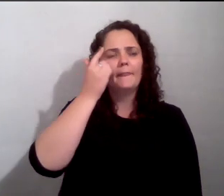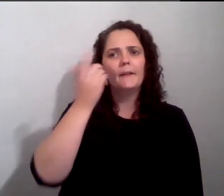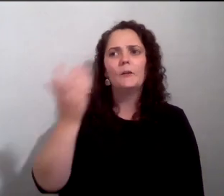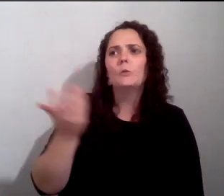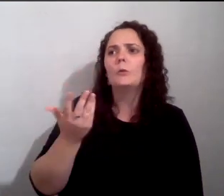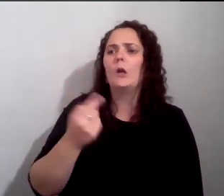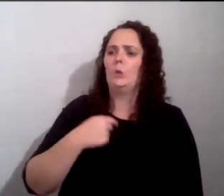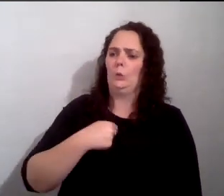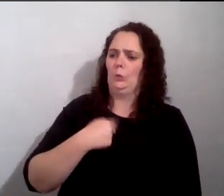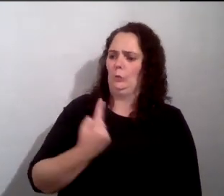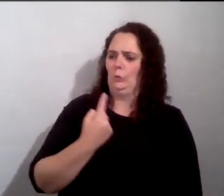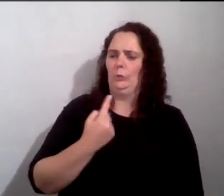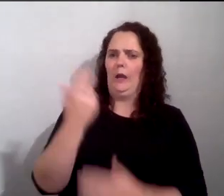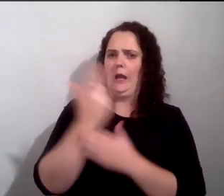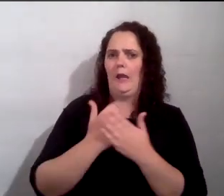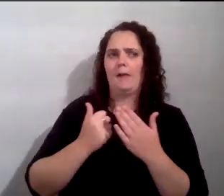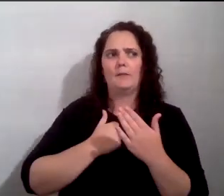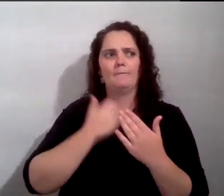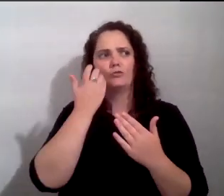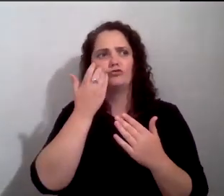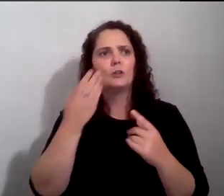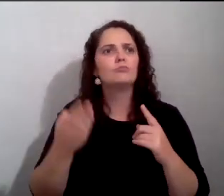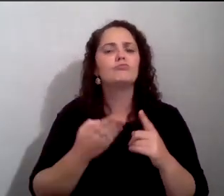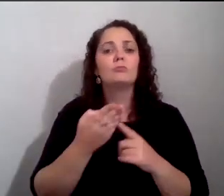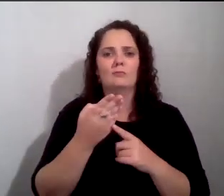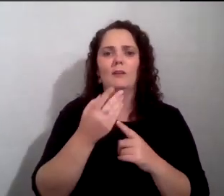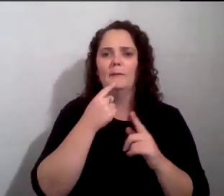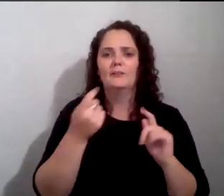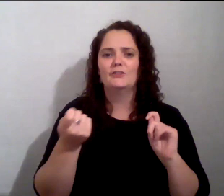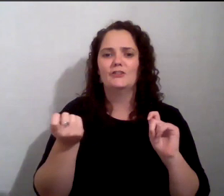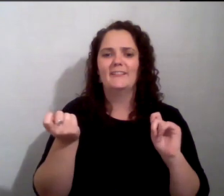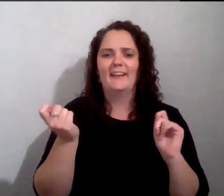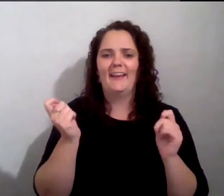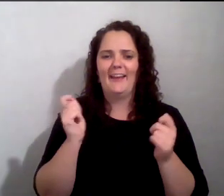changed by these years and in 1930 she returns to Australia as